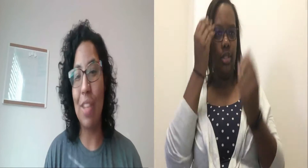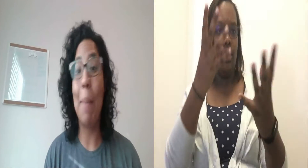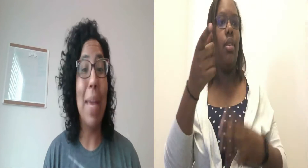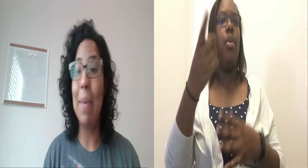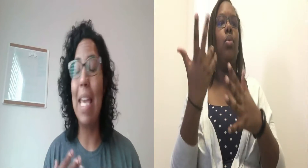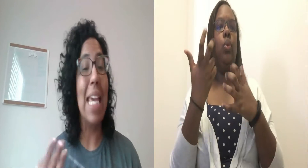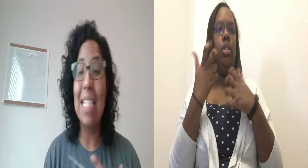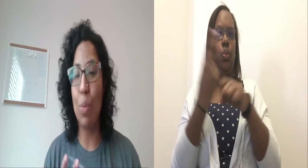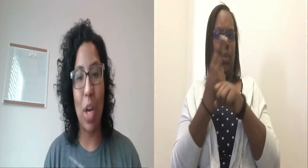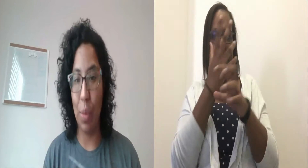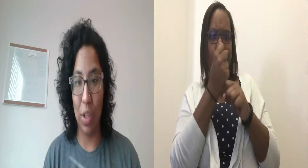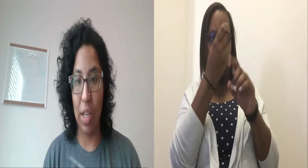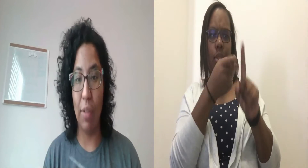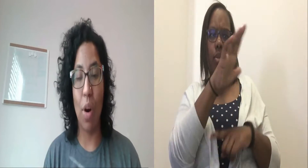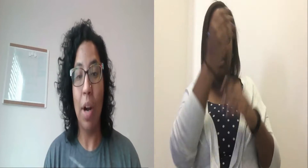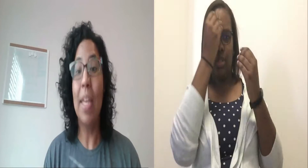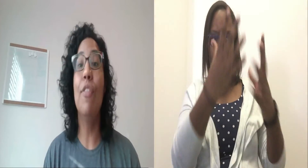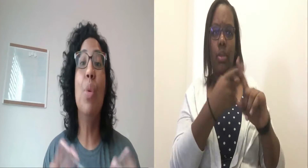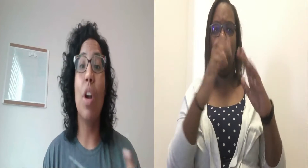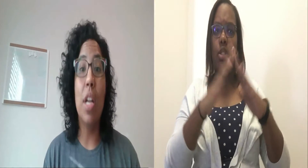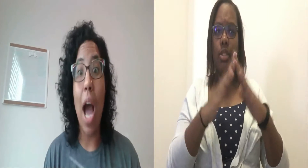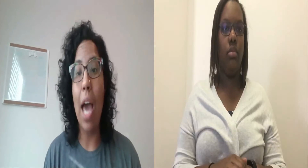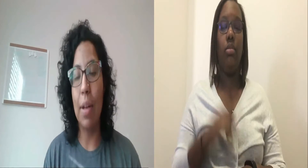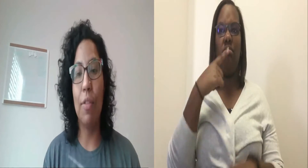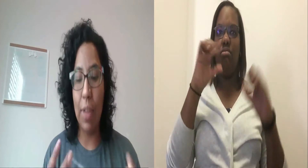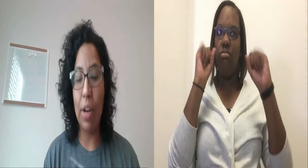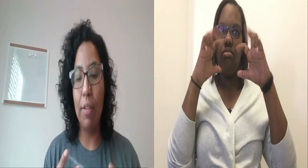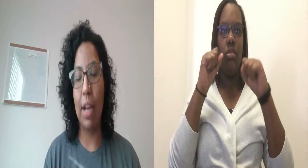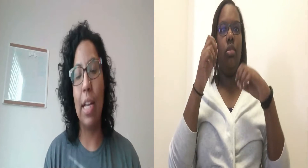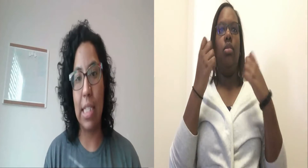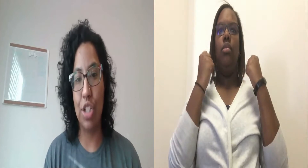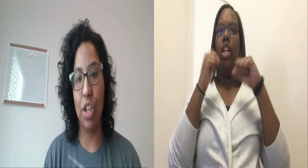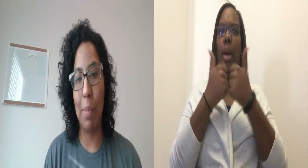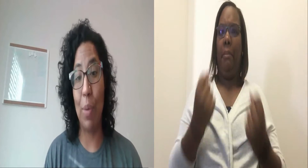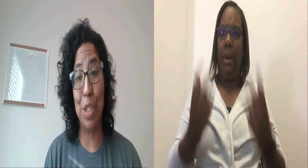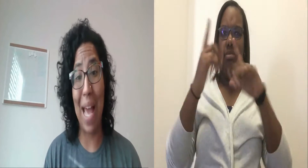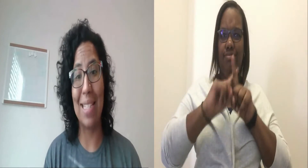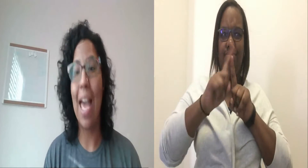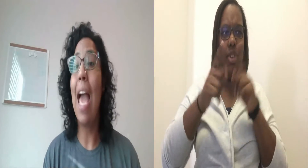that maybe isn't what you were looking for if you are not very very intentional about what you ask